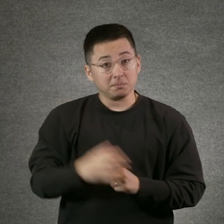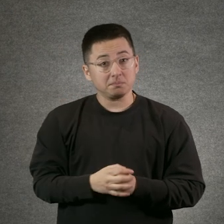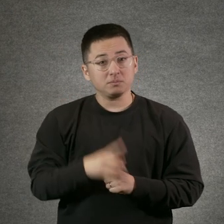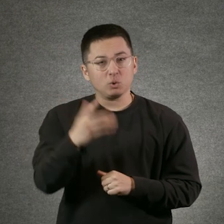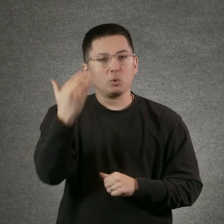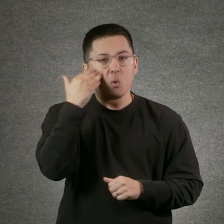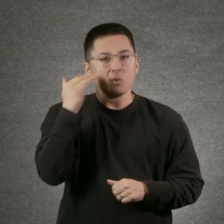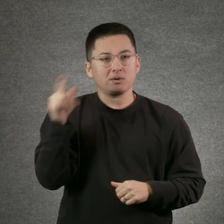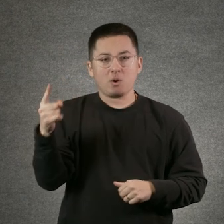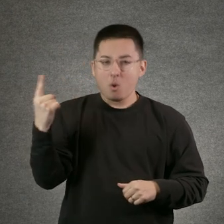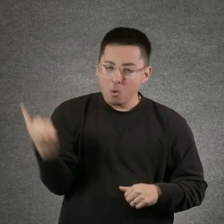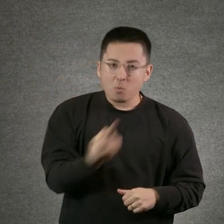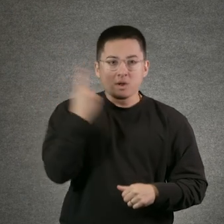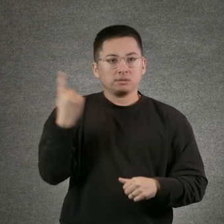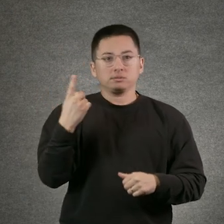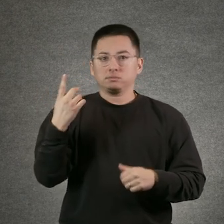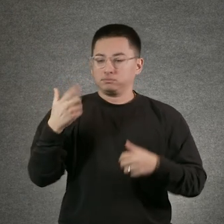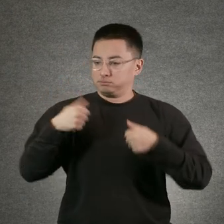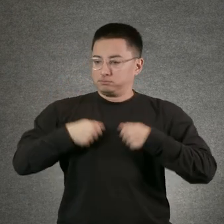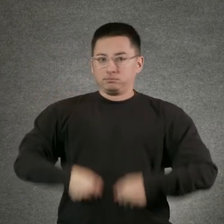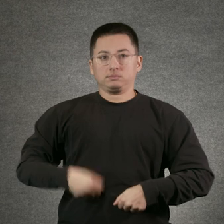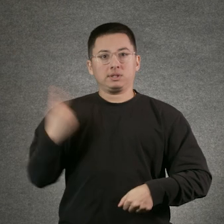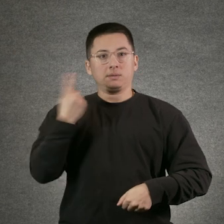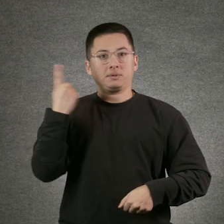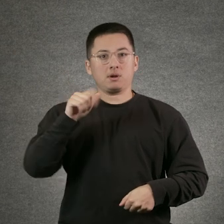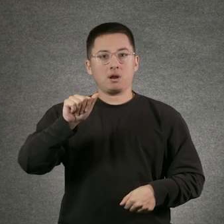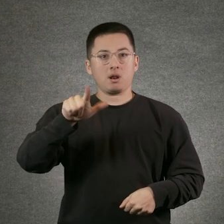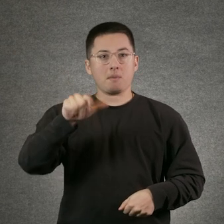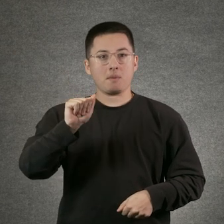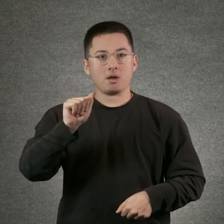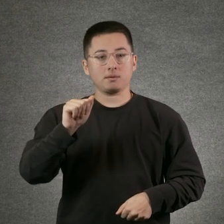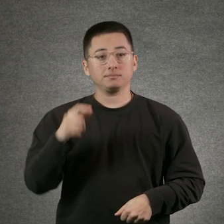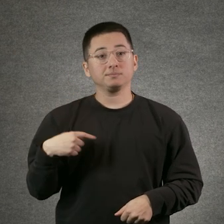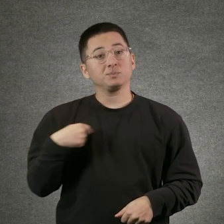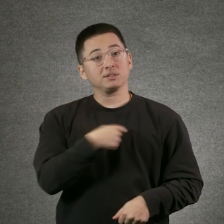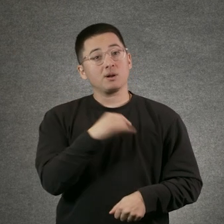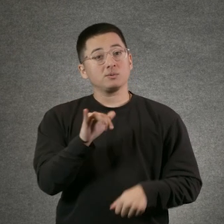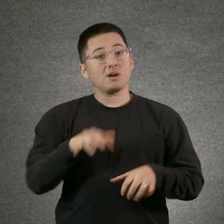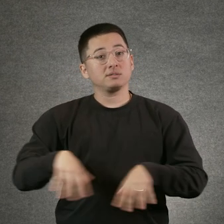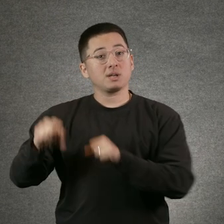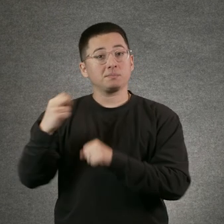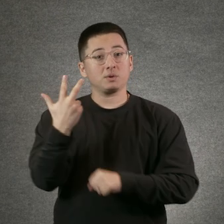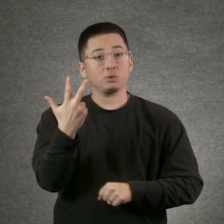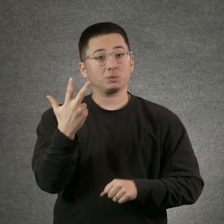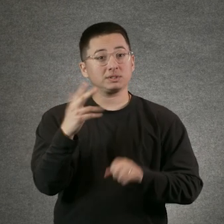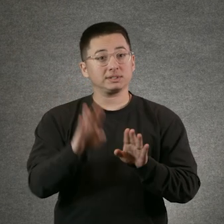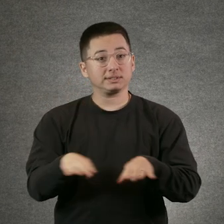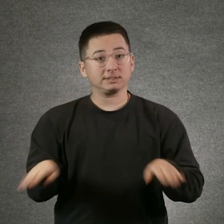with Alabama on it. We adopted three kids, and this was the sweetest memory